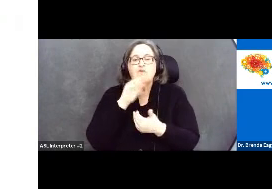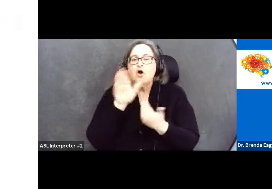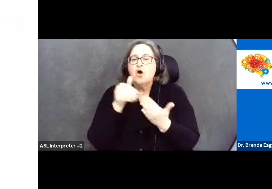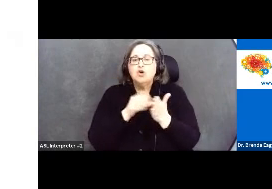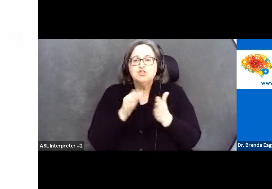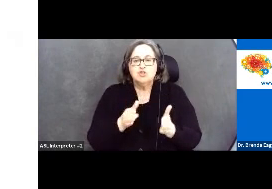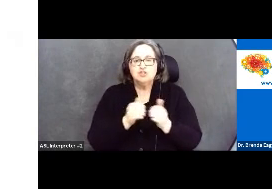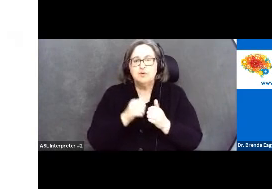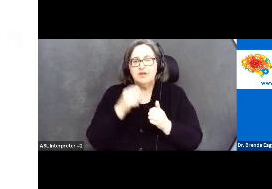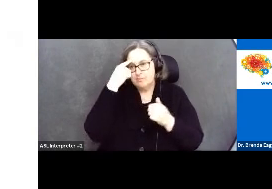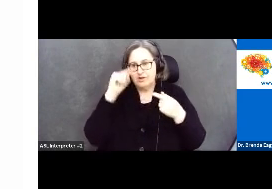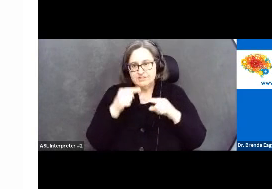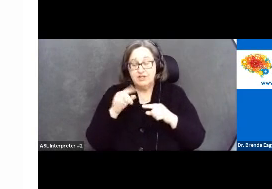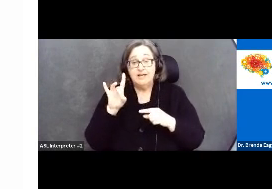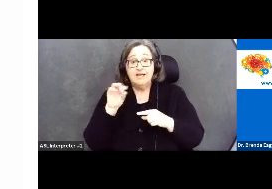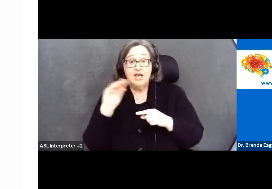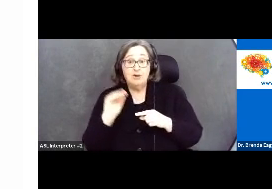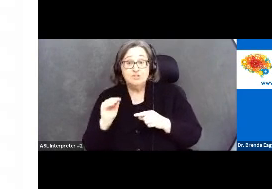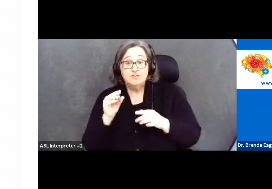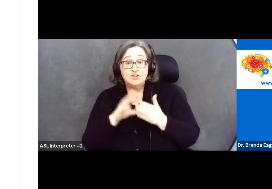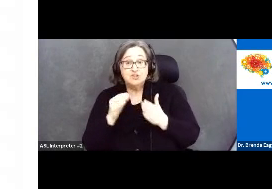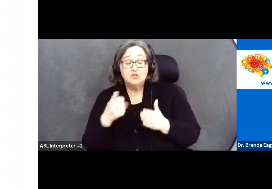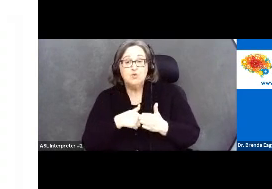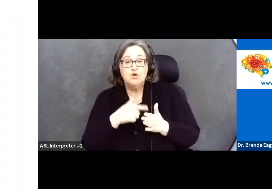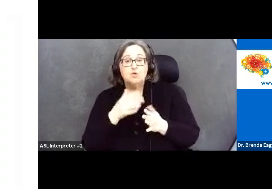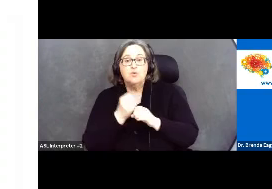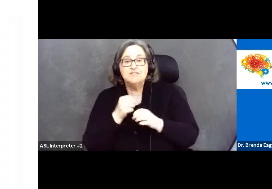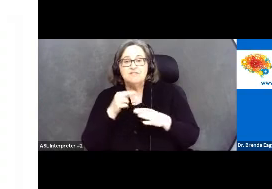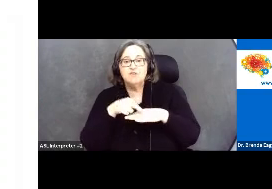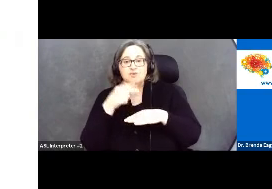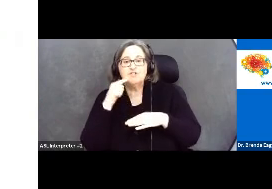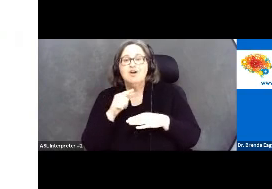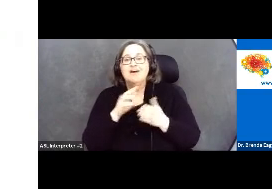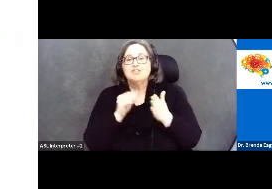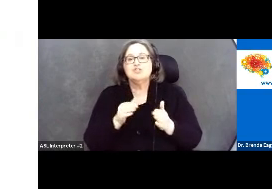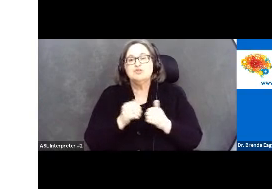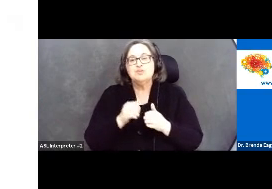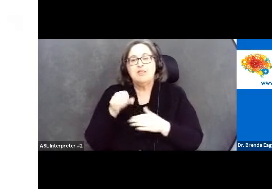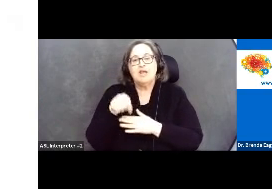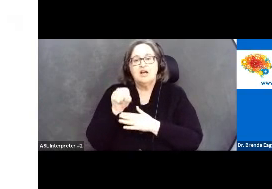80% of the students that we receive referrals for are students with concussions. We have over